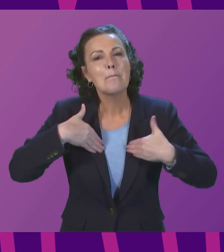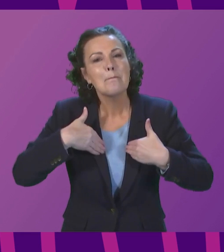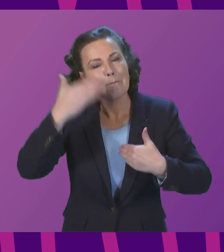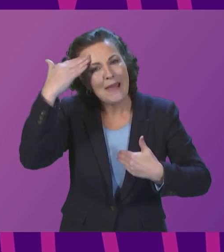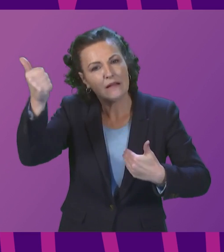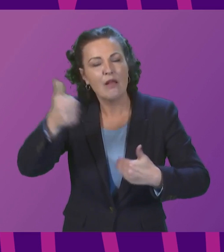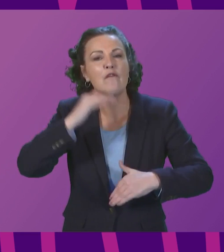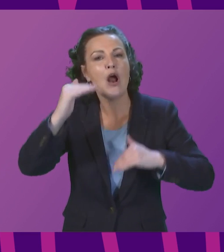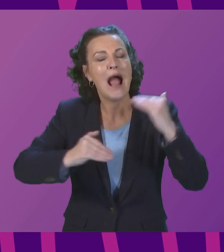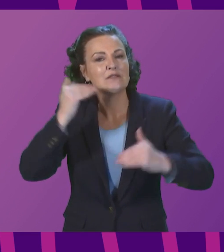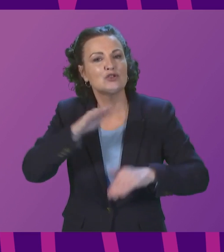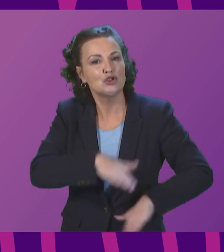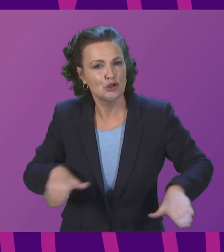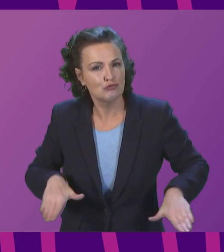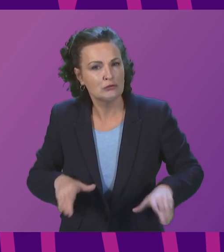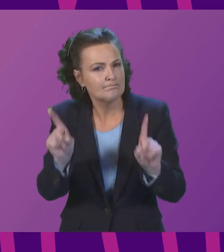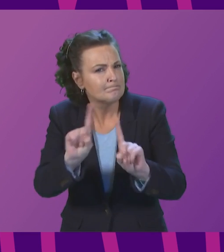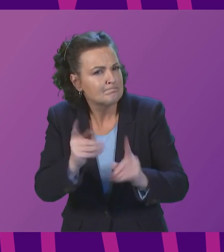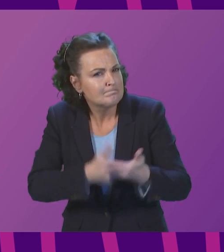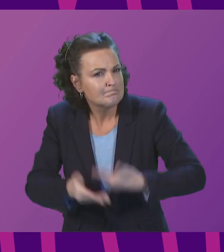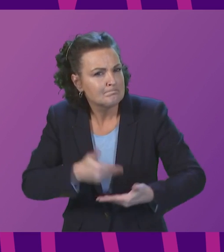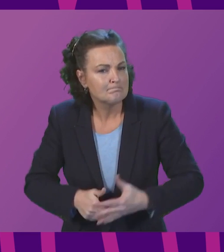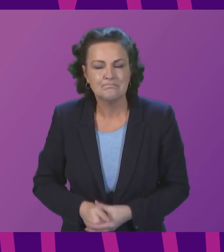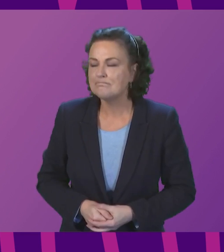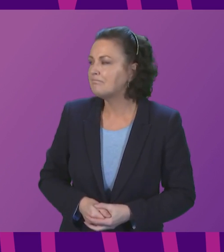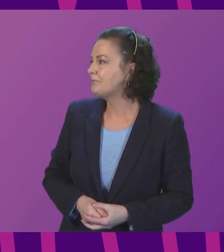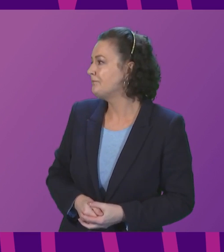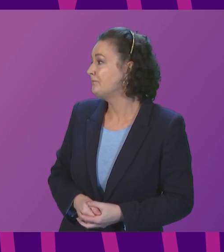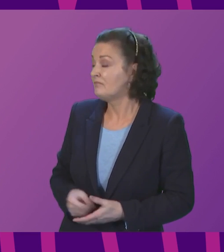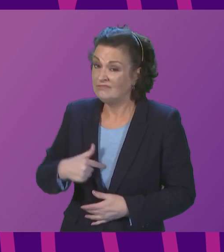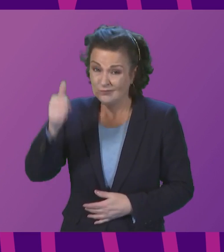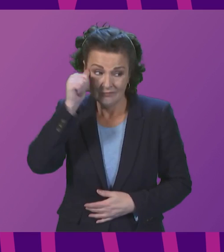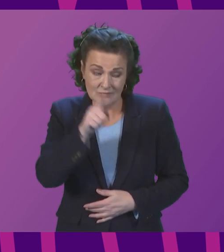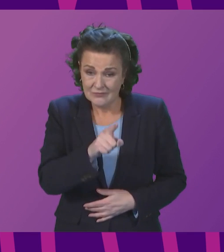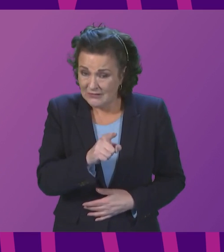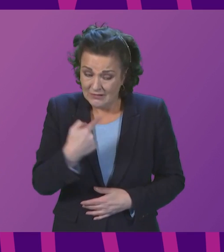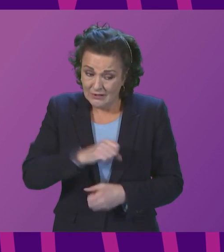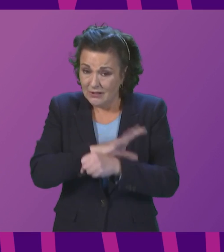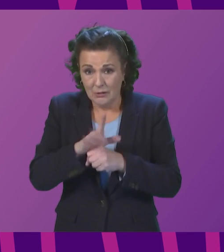We know that the pandemic has been exceptionally difficult for the mental health and wellbeing of many children, young people and families.